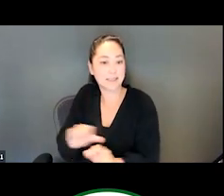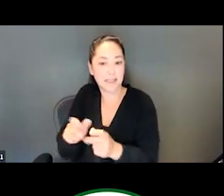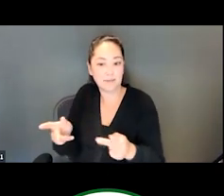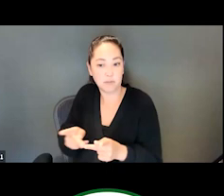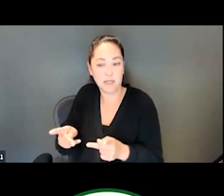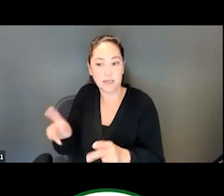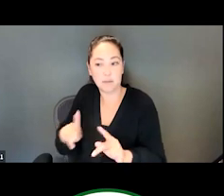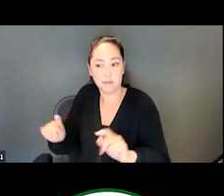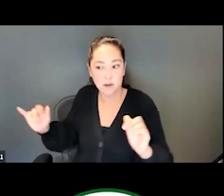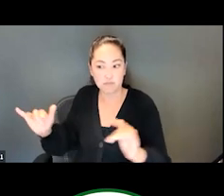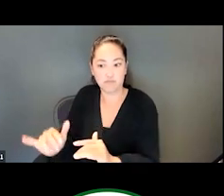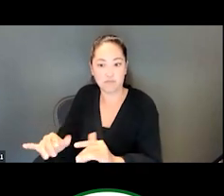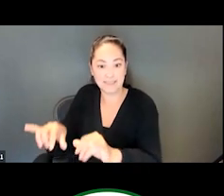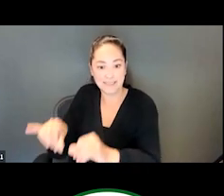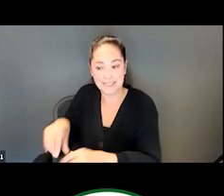quality is being monitored, or their proper H.